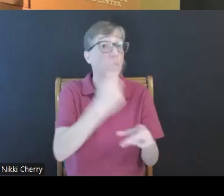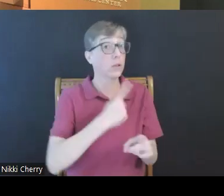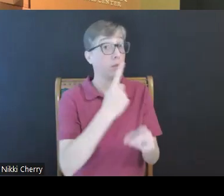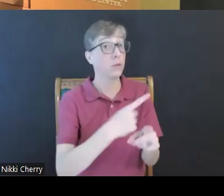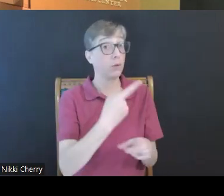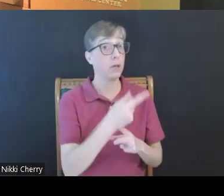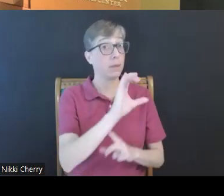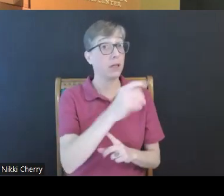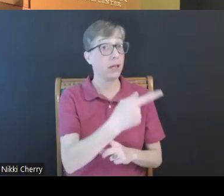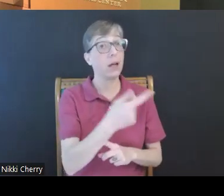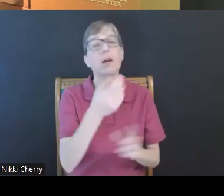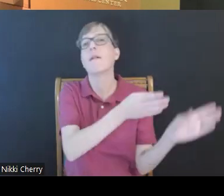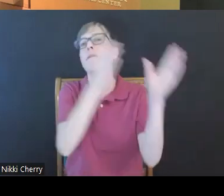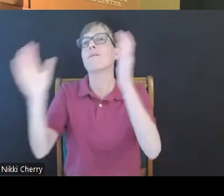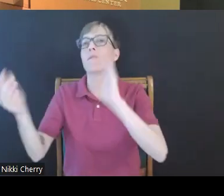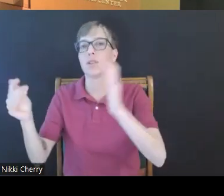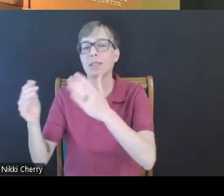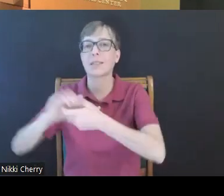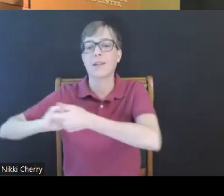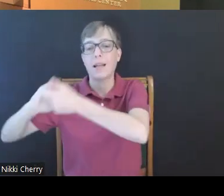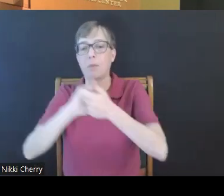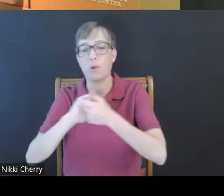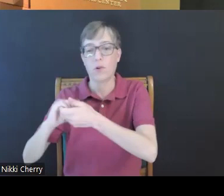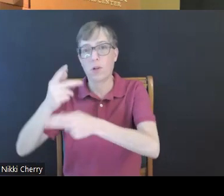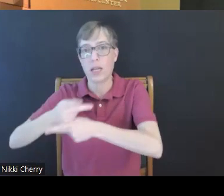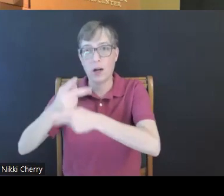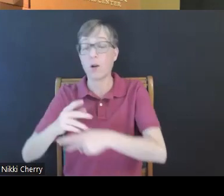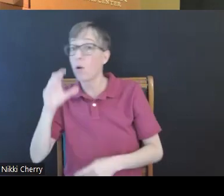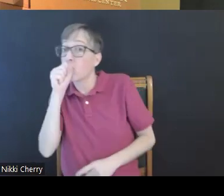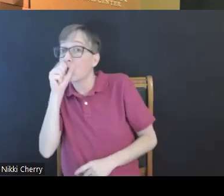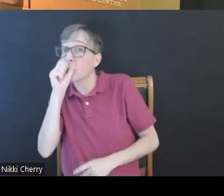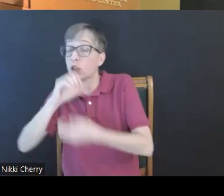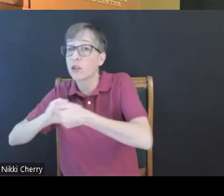care the orange bars are collaborative care the blue bars are the usual care so in every Clinic